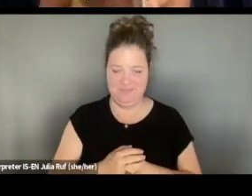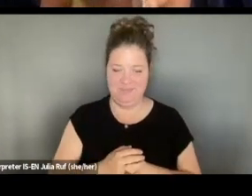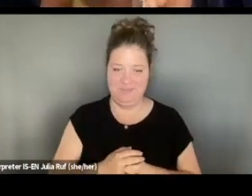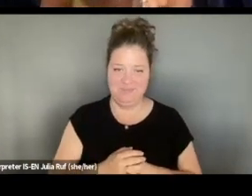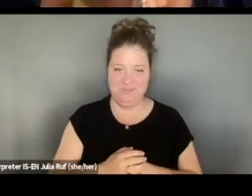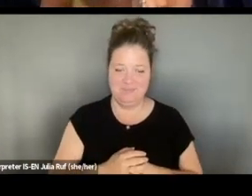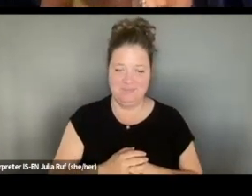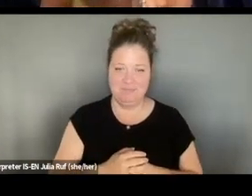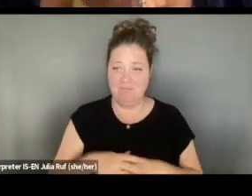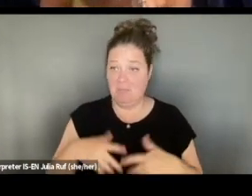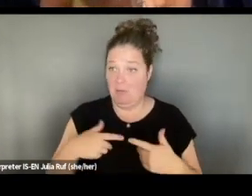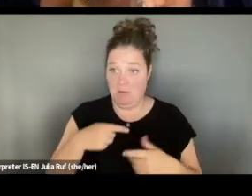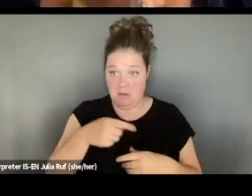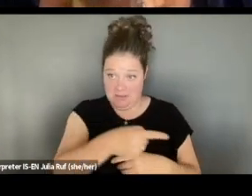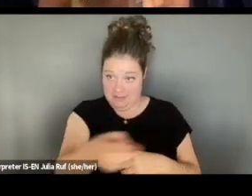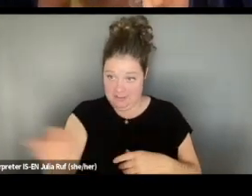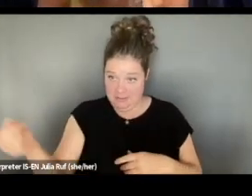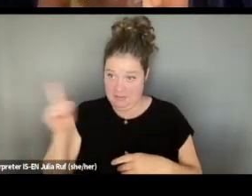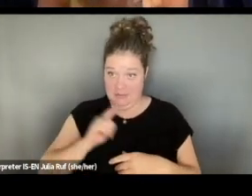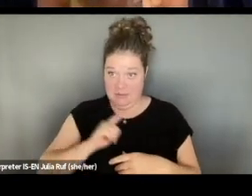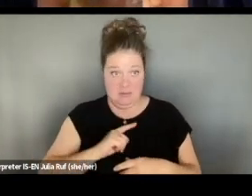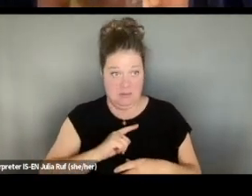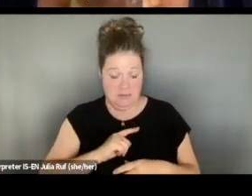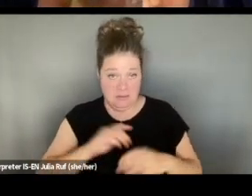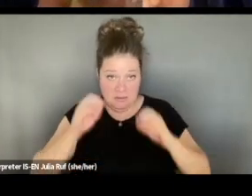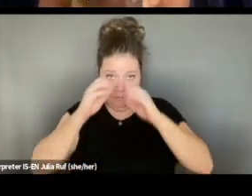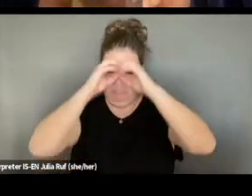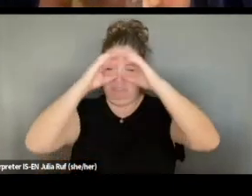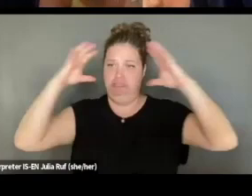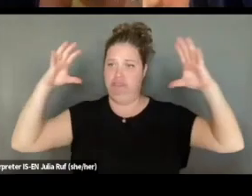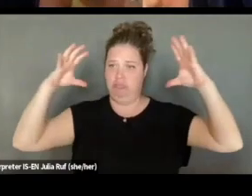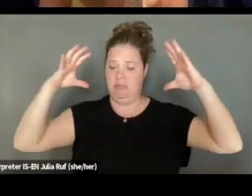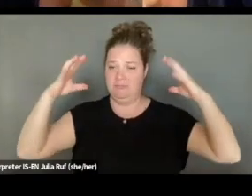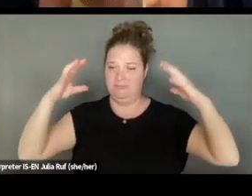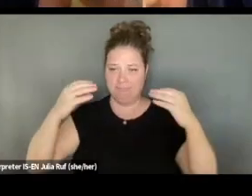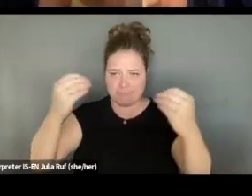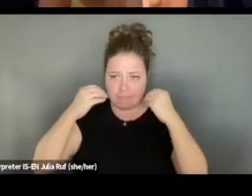is just hypothetically, would you like to participate in a training on